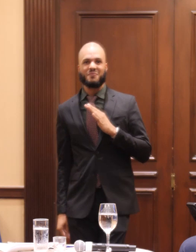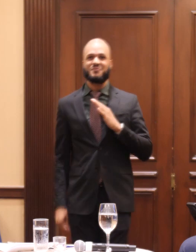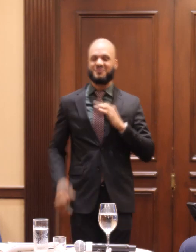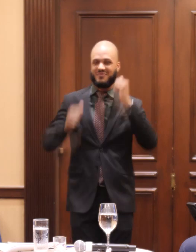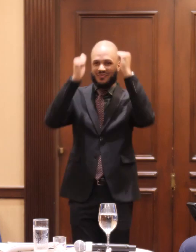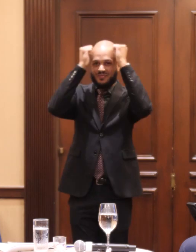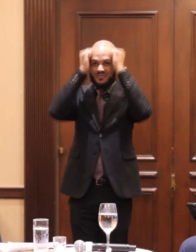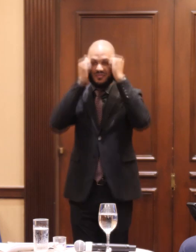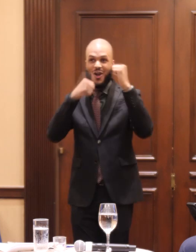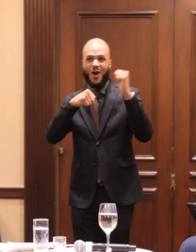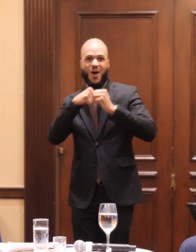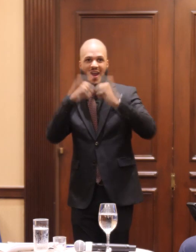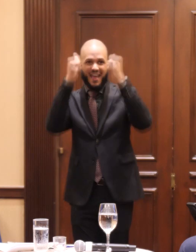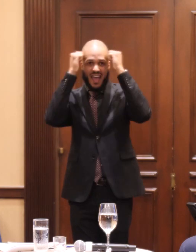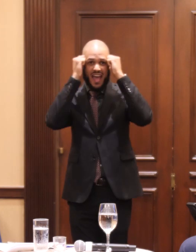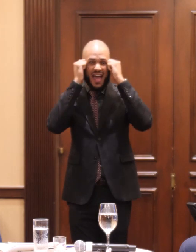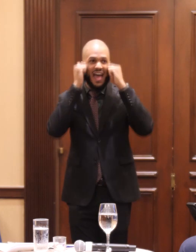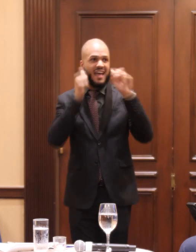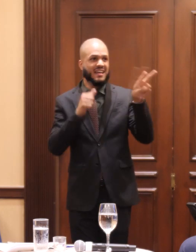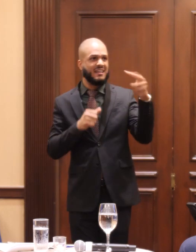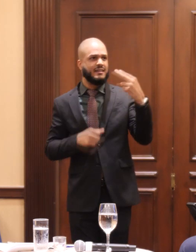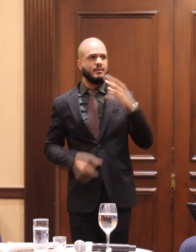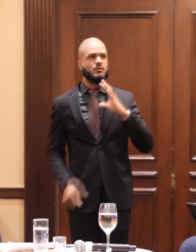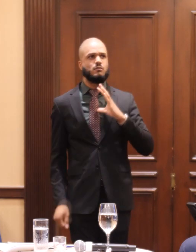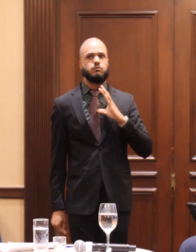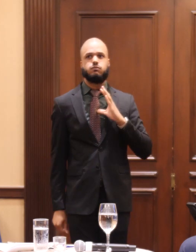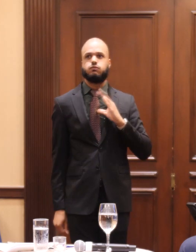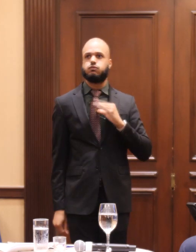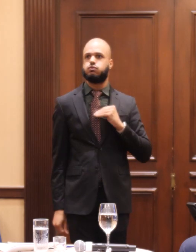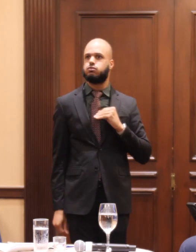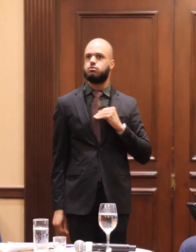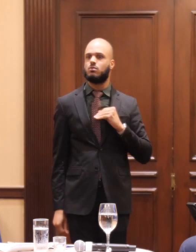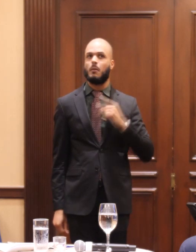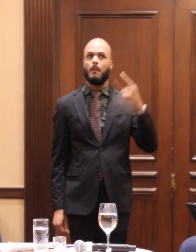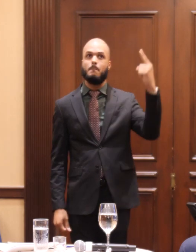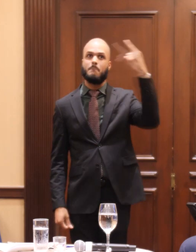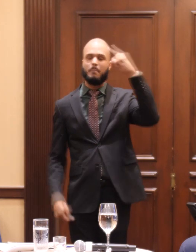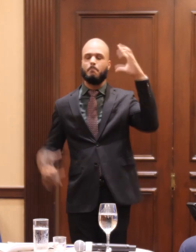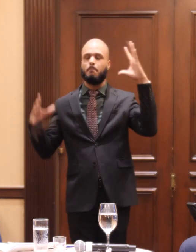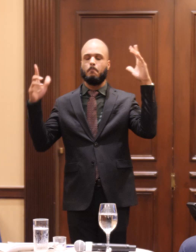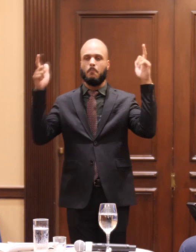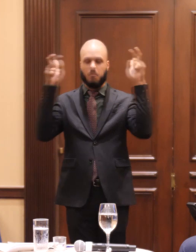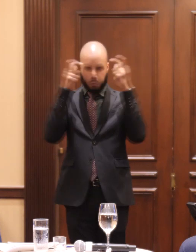Anyway I was completely--my Macho bubble was burst and I really wanted to say